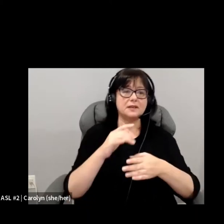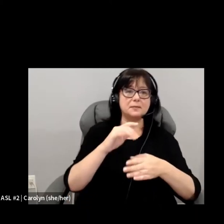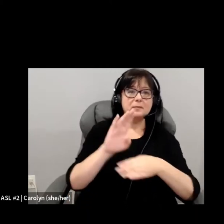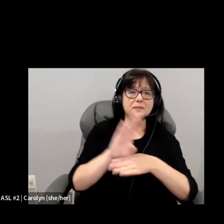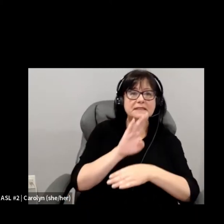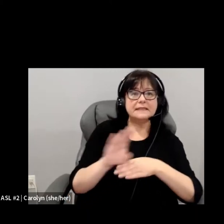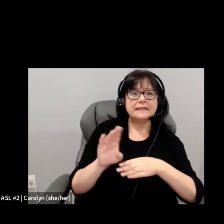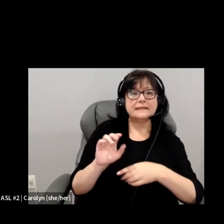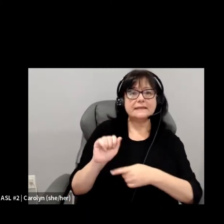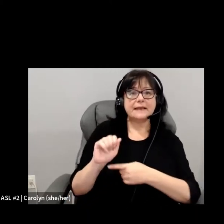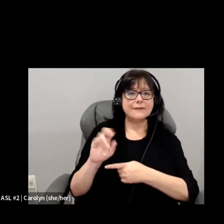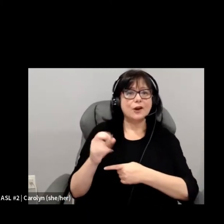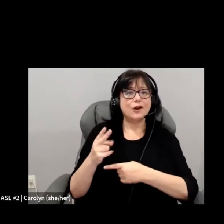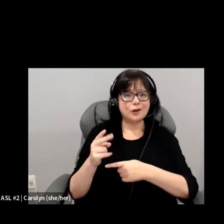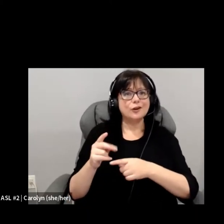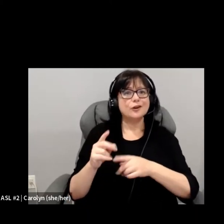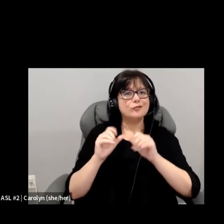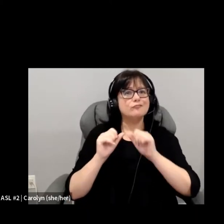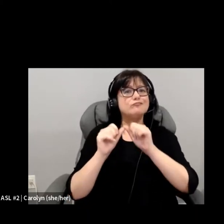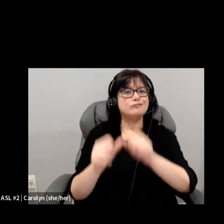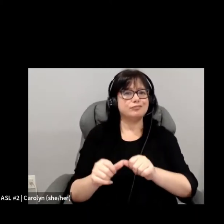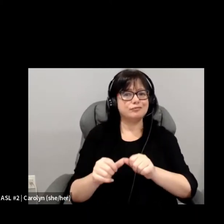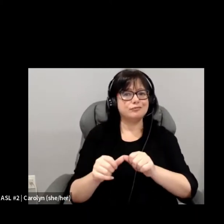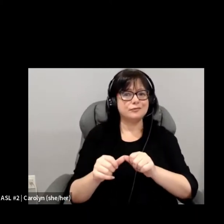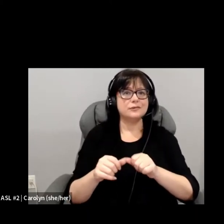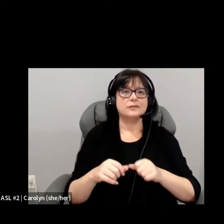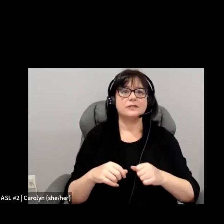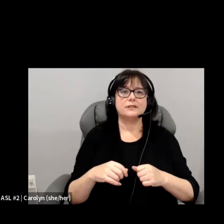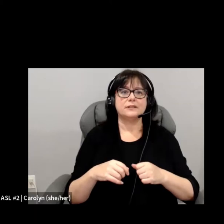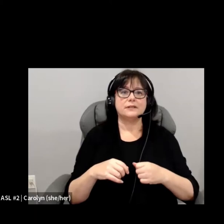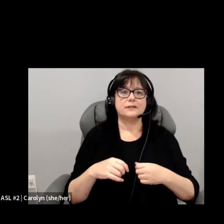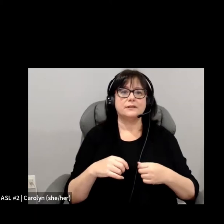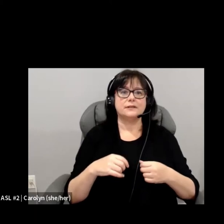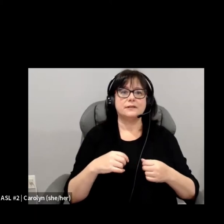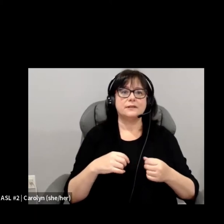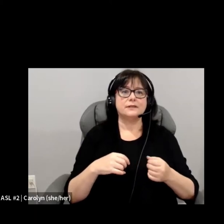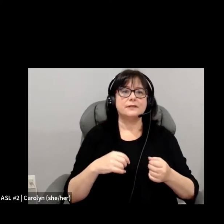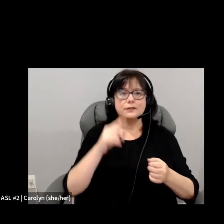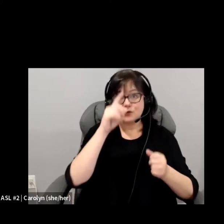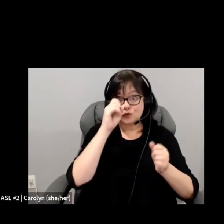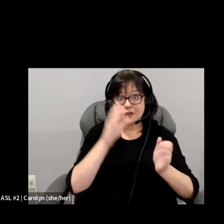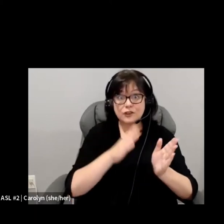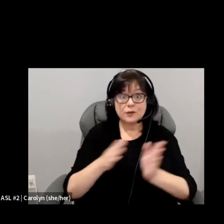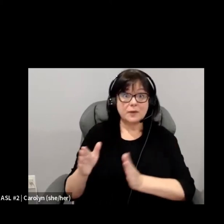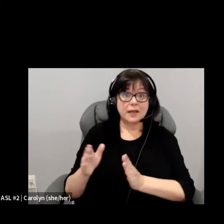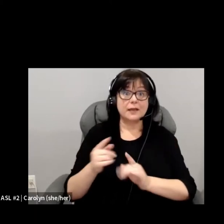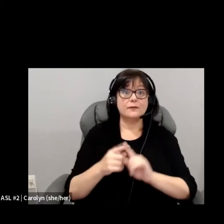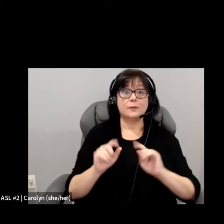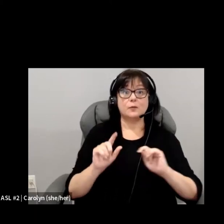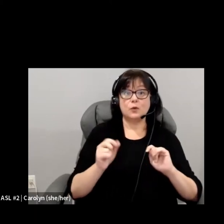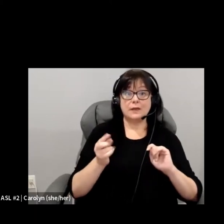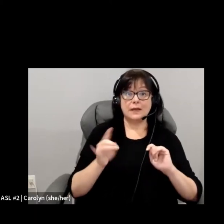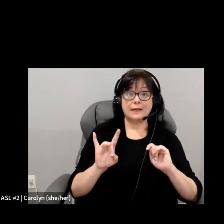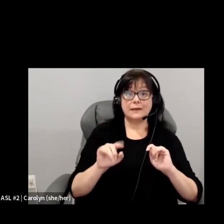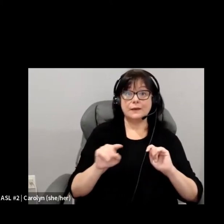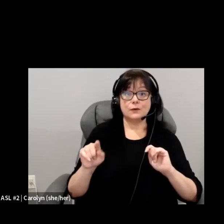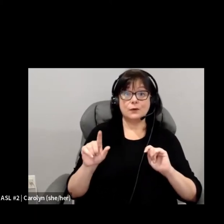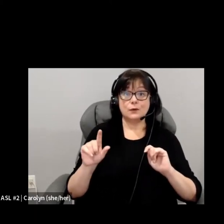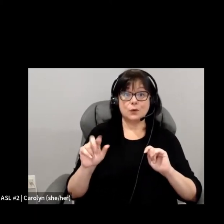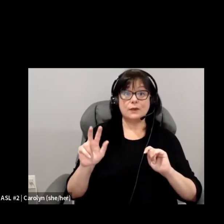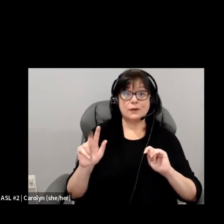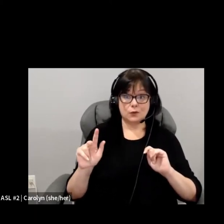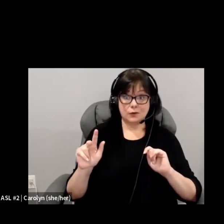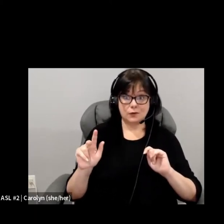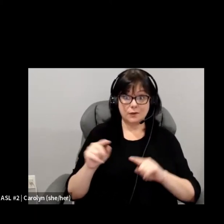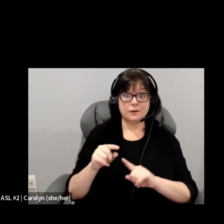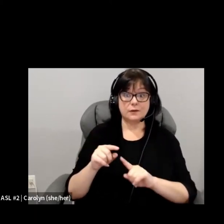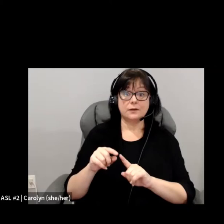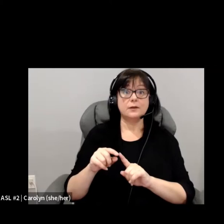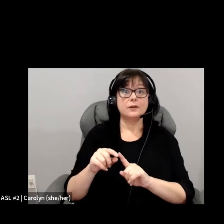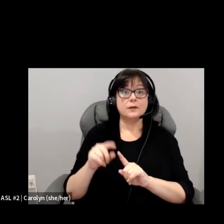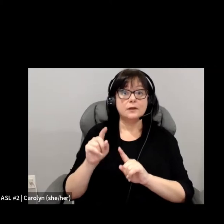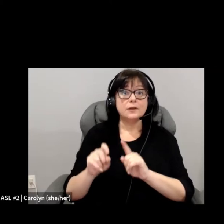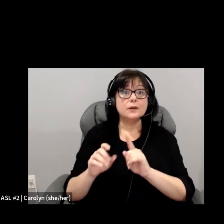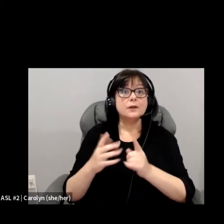THE GOAL OF OUR STRATEGIC PLAN IN 2018 TO 2023 WAS TO FOSTER BOARD DEVELOPMENT, LEADERSHIP